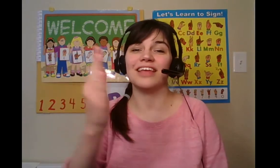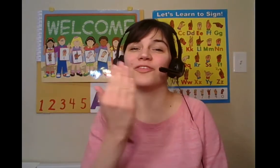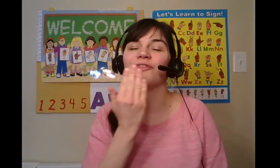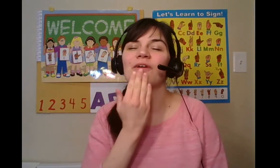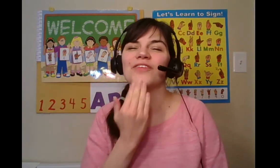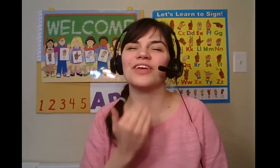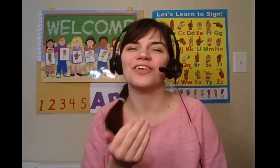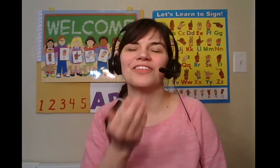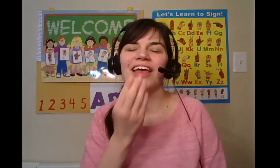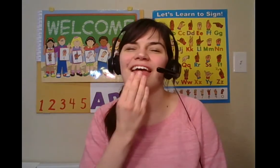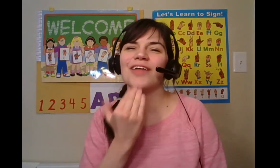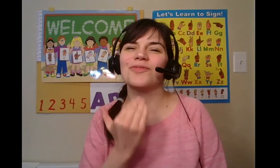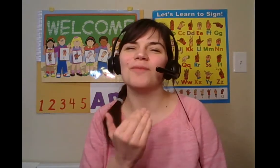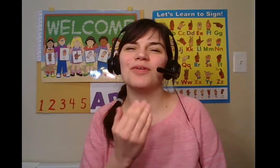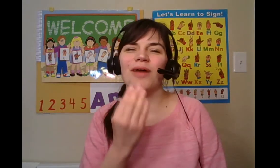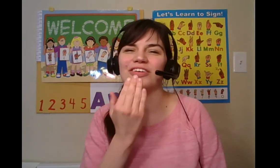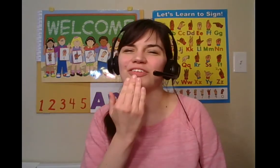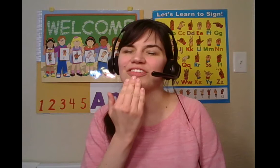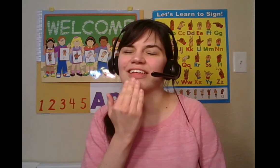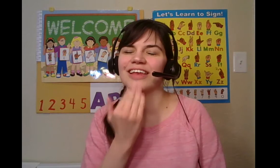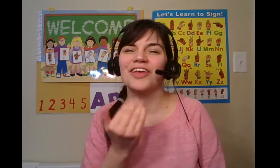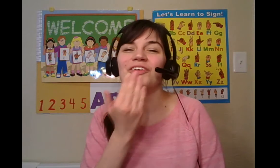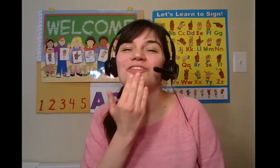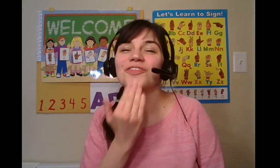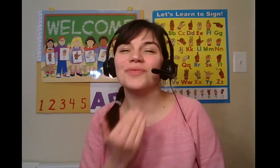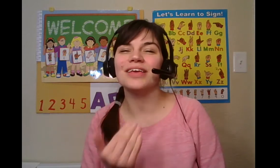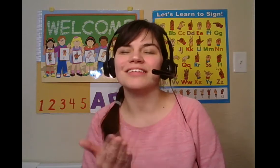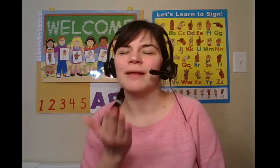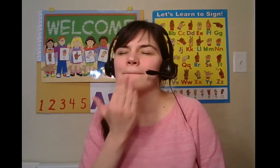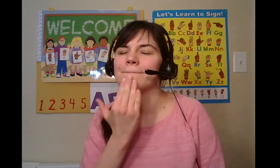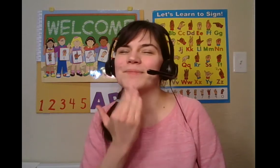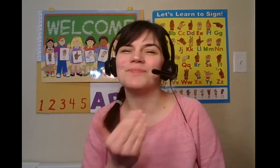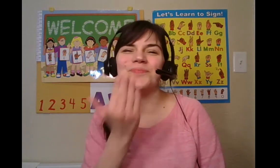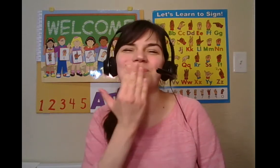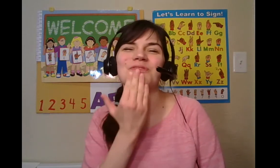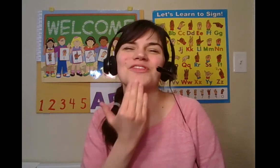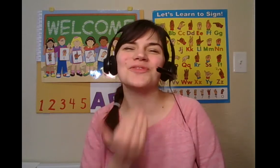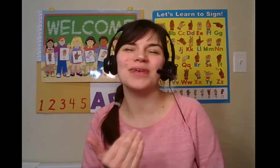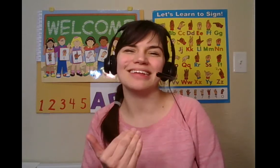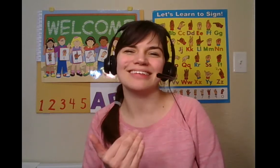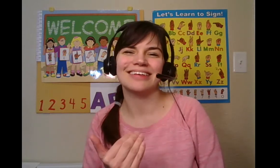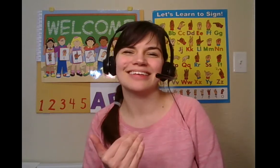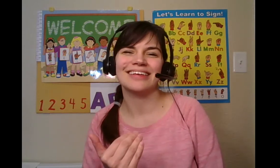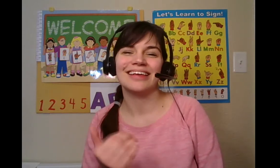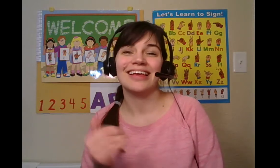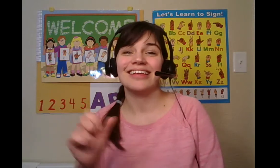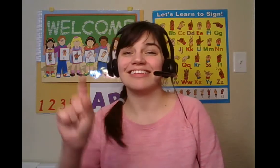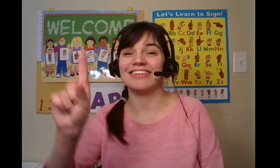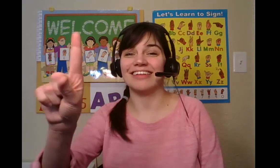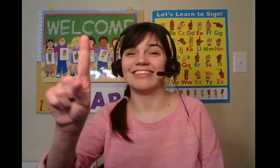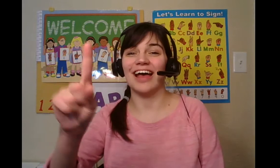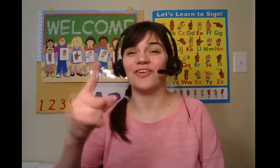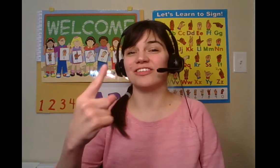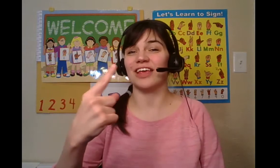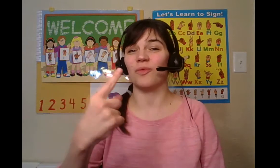four fingers and rub them on your chin: sweet. Mmm, sweet. To sign sour, take one